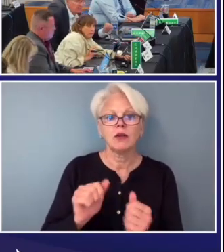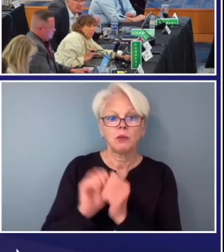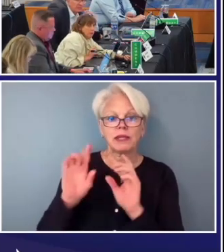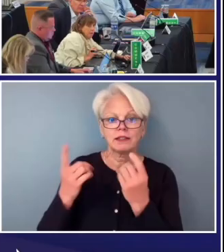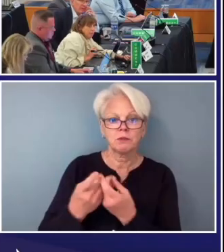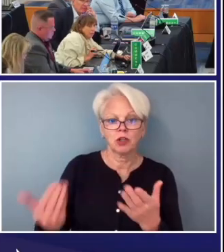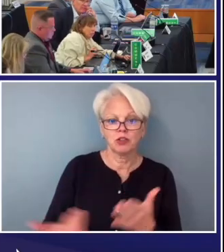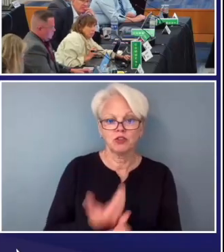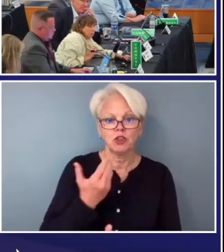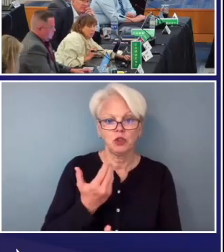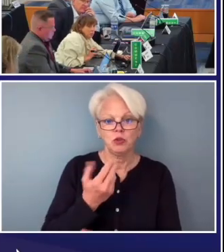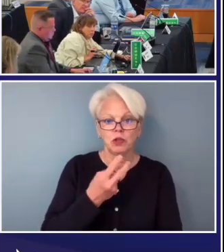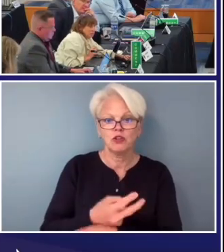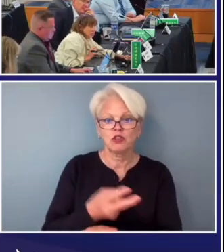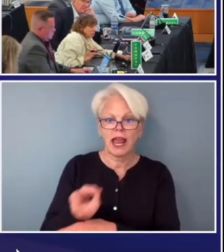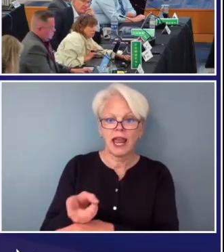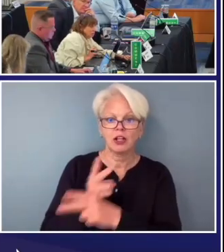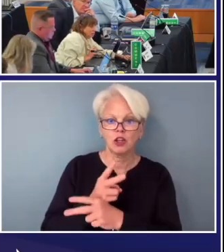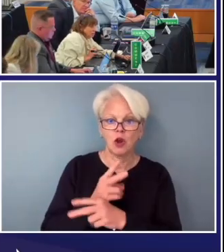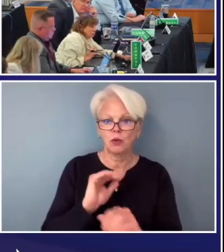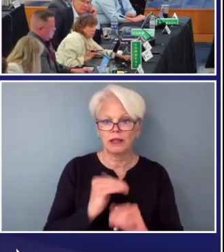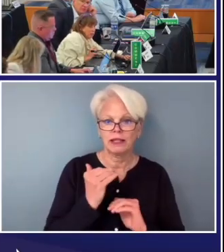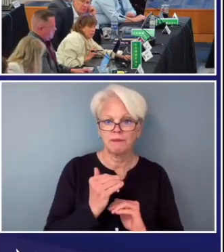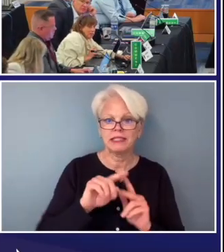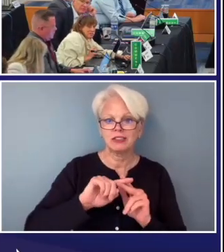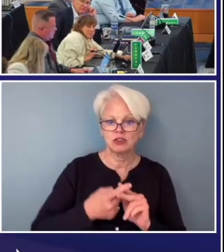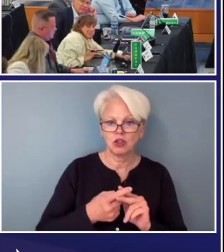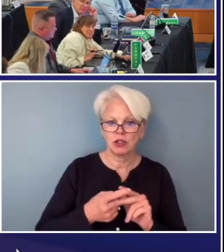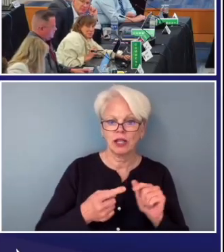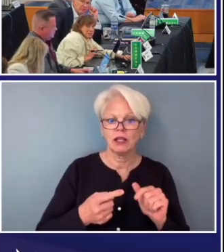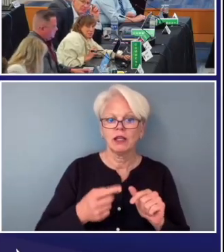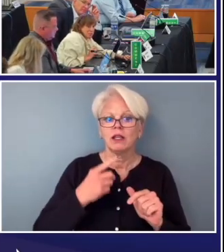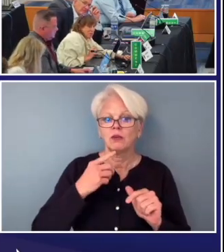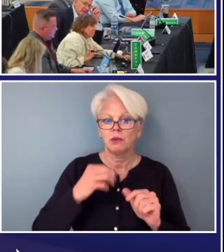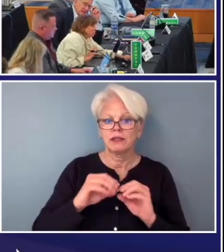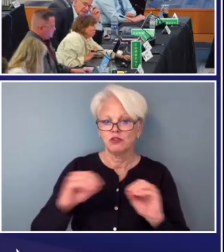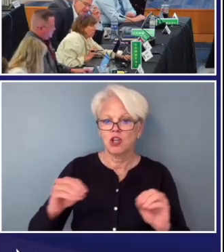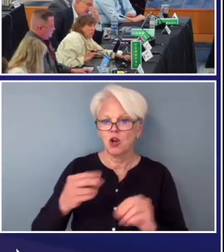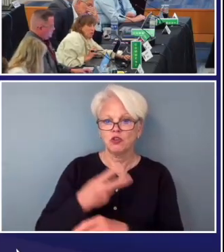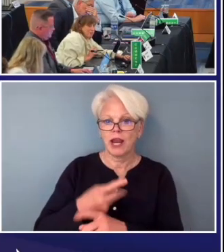um, loan limits going into effect, a no grad plus going into effect on July one,